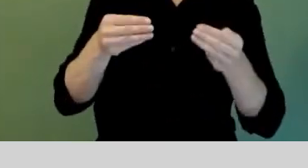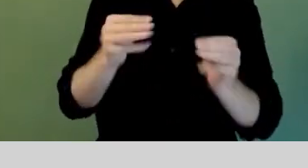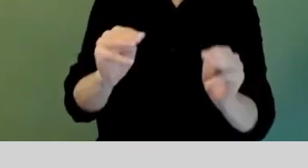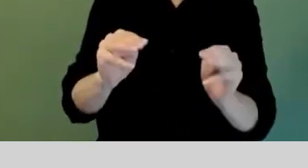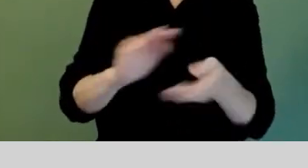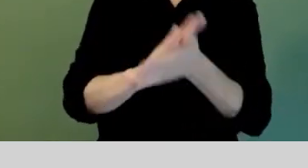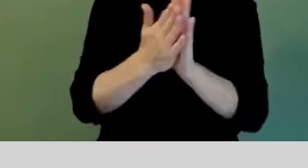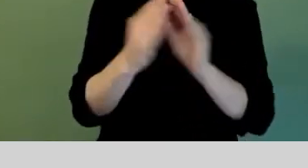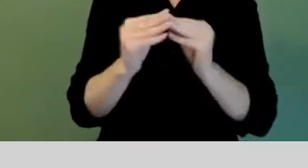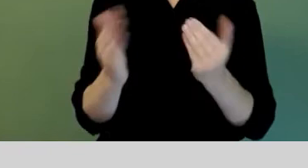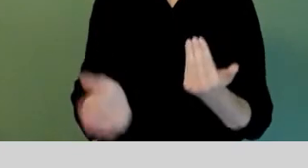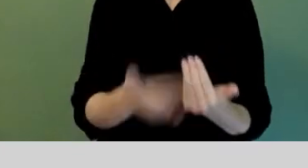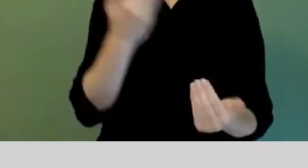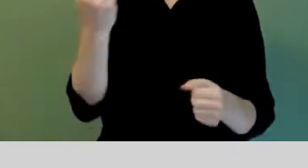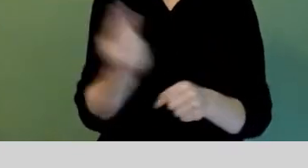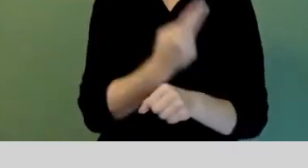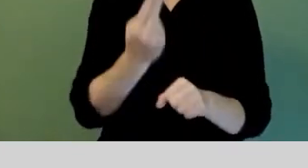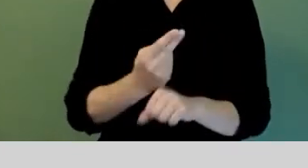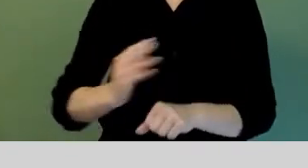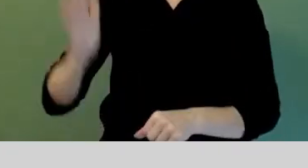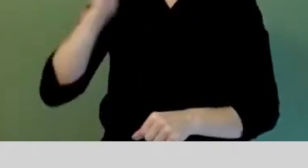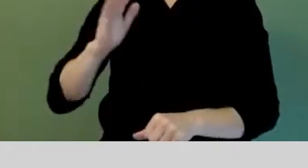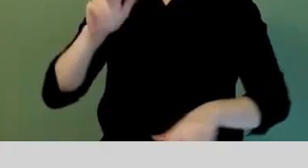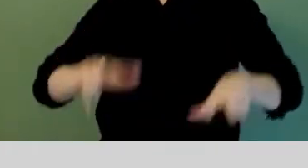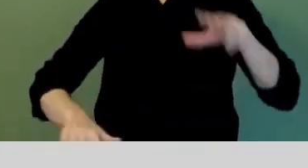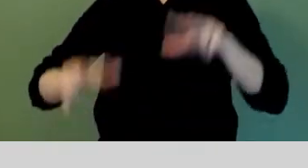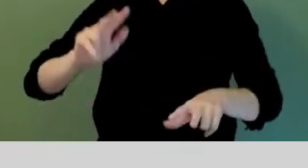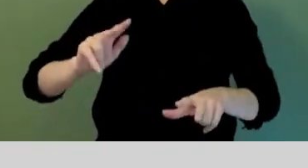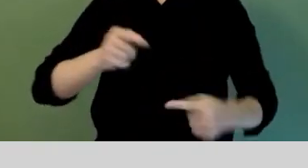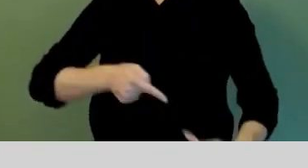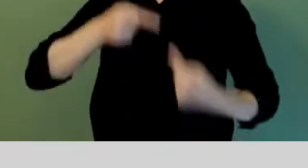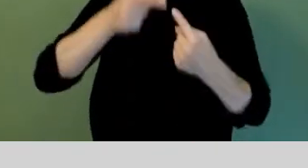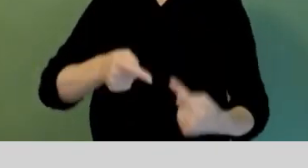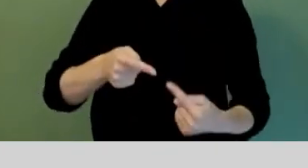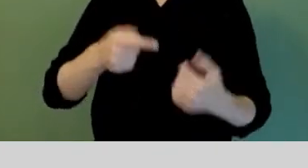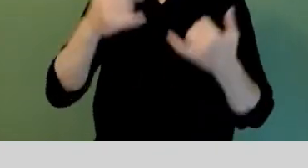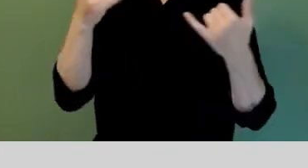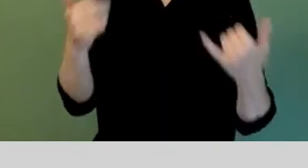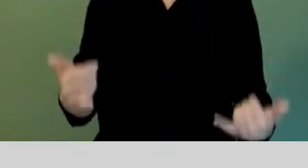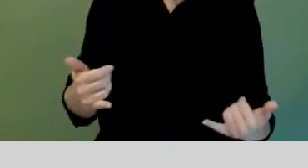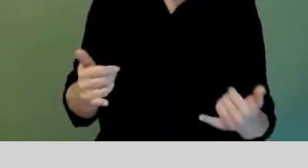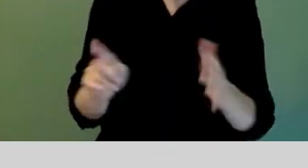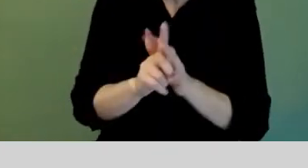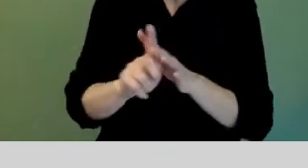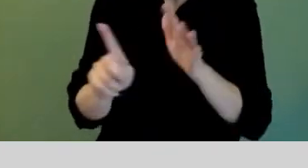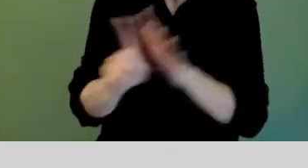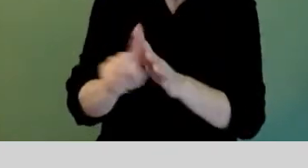rather than something that was awkward. And it started making other ideas in Python a lot more accessible.